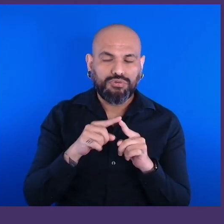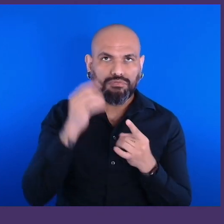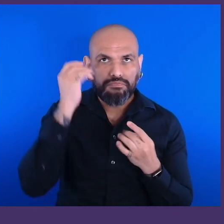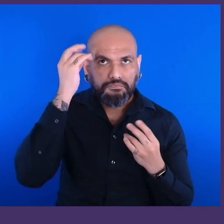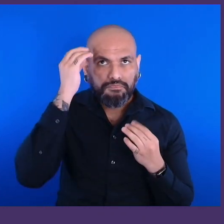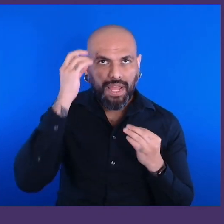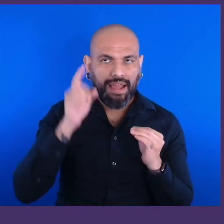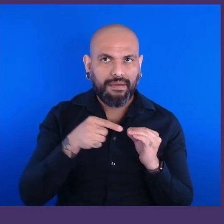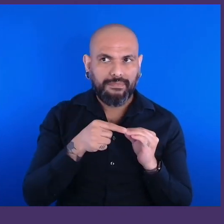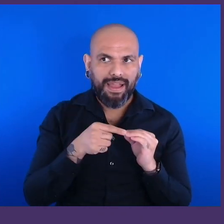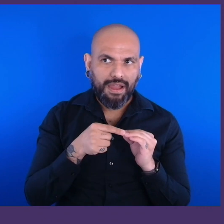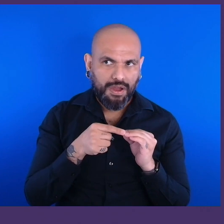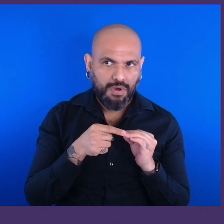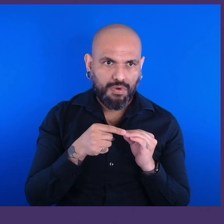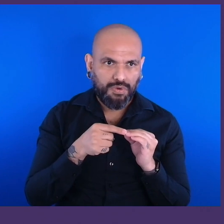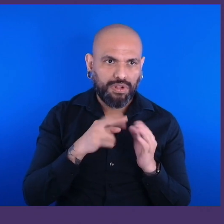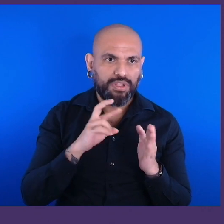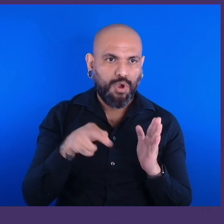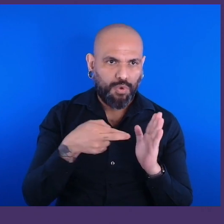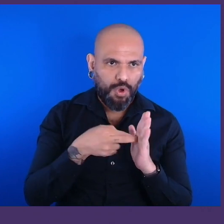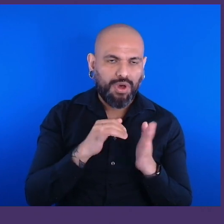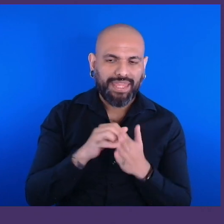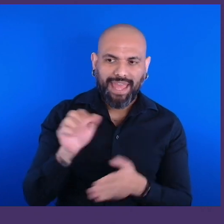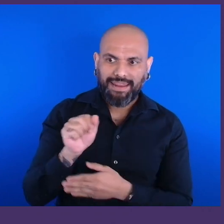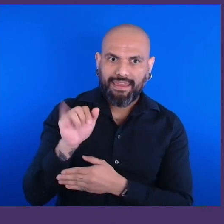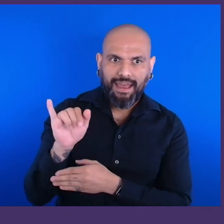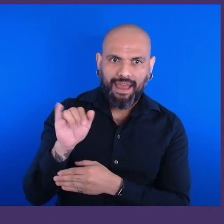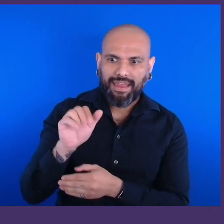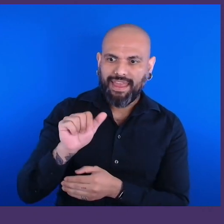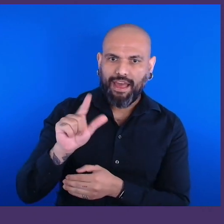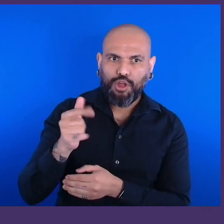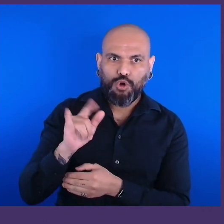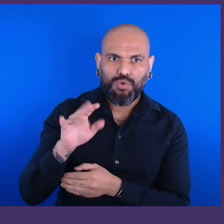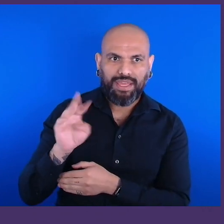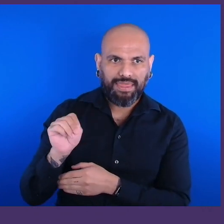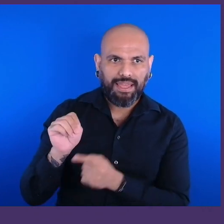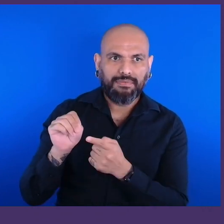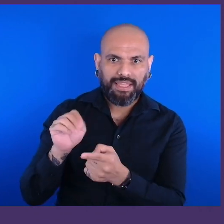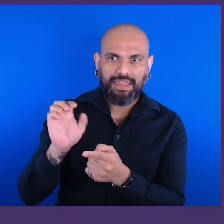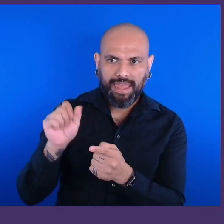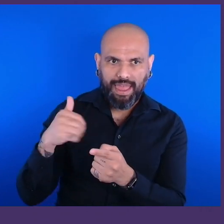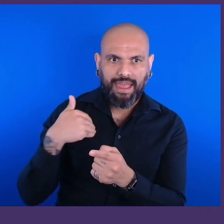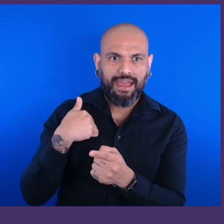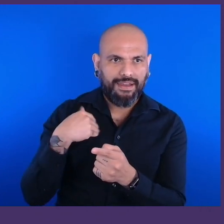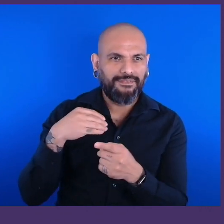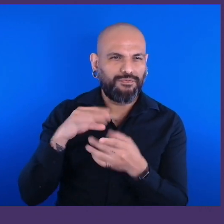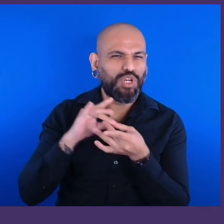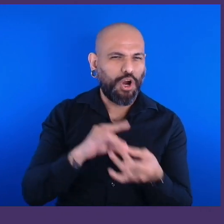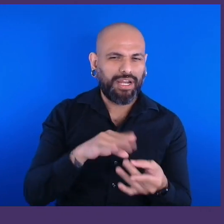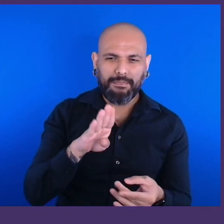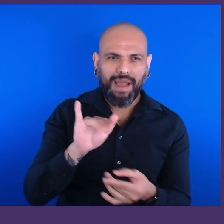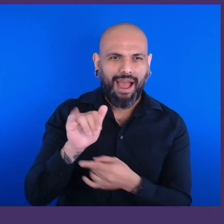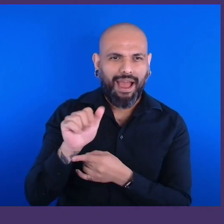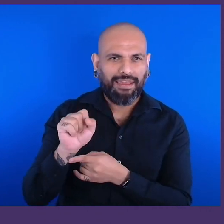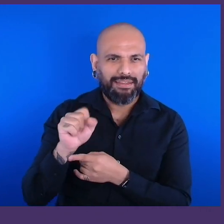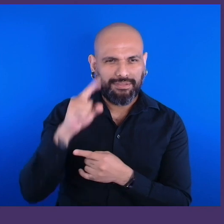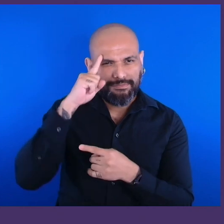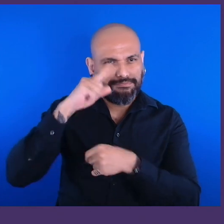that algorithms can take in terms of bias, fairness, automatic decision-making, accountability,